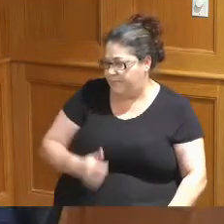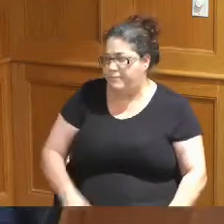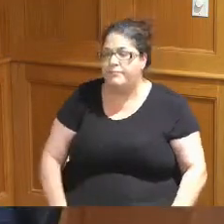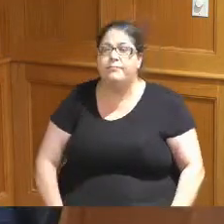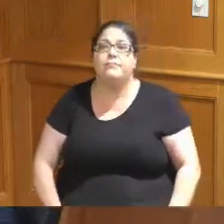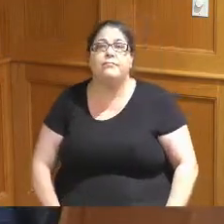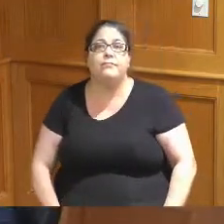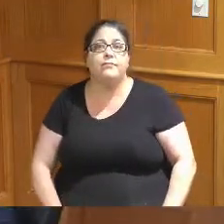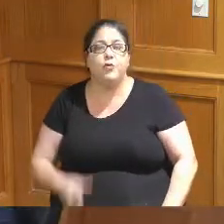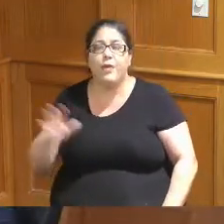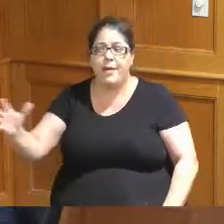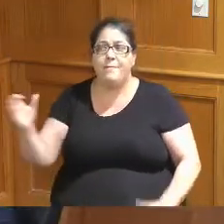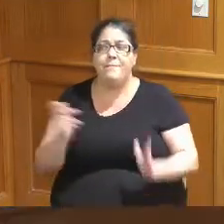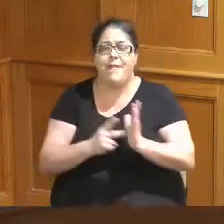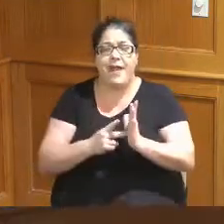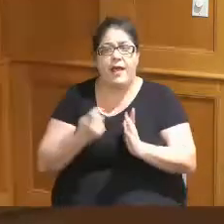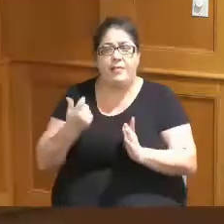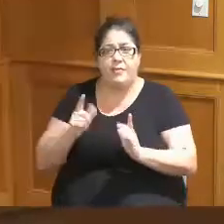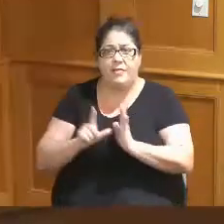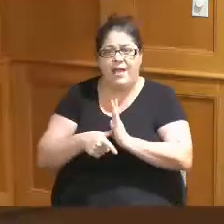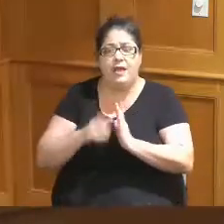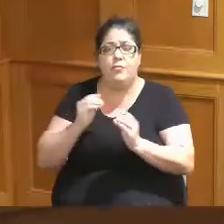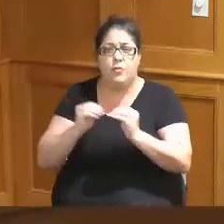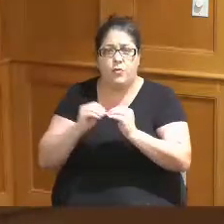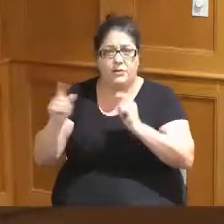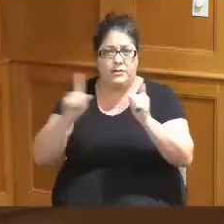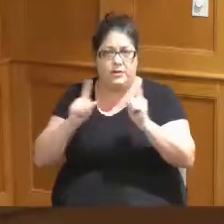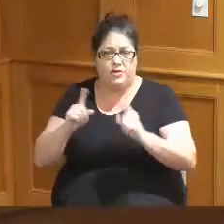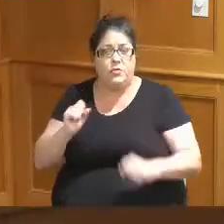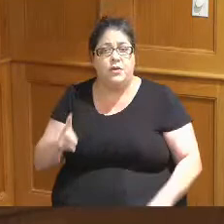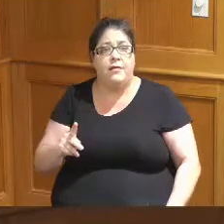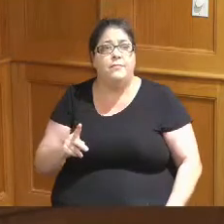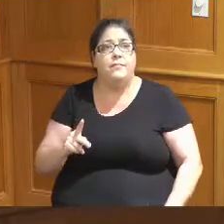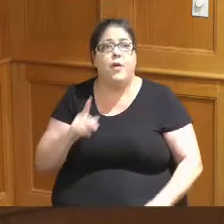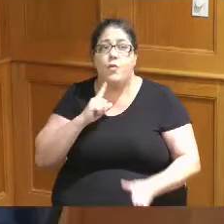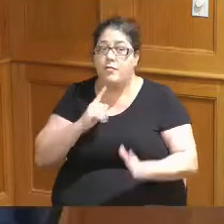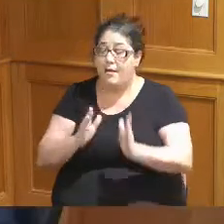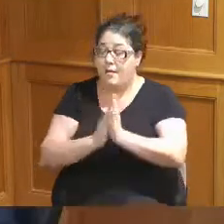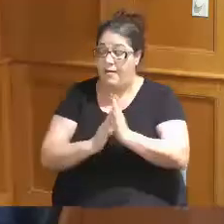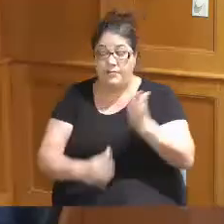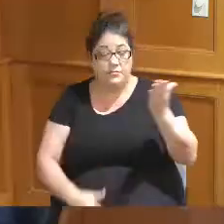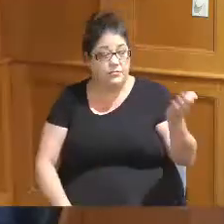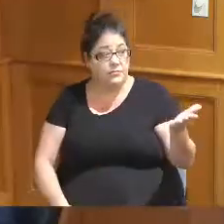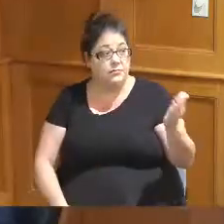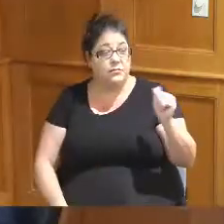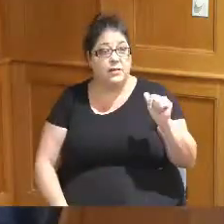you can come back and we can have that conversation I would ask Mr Aluotto I